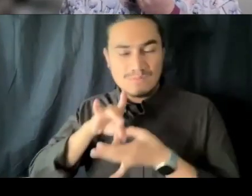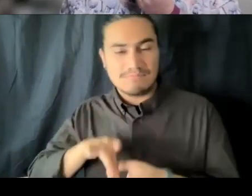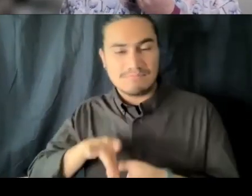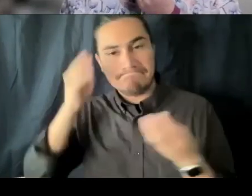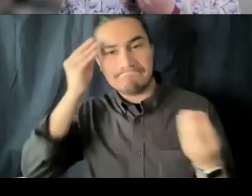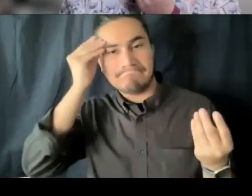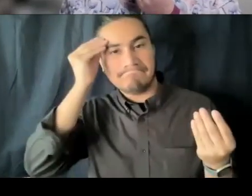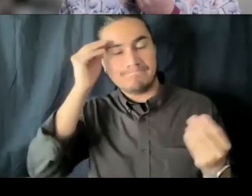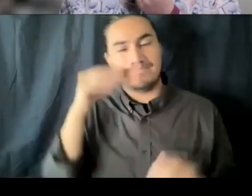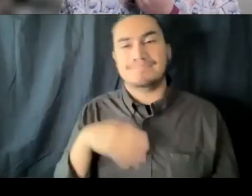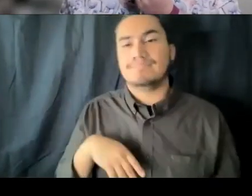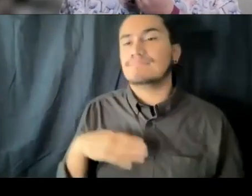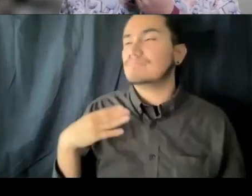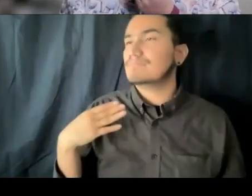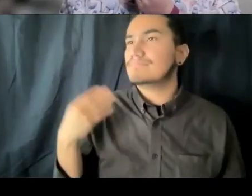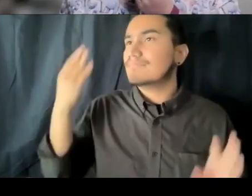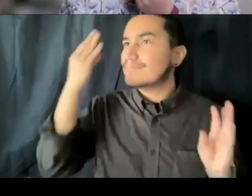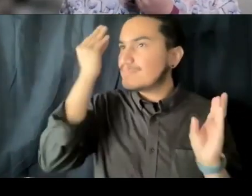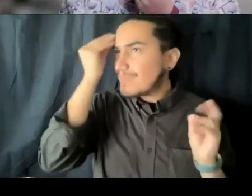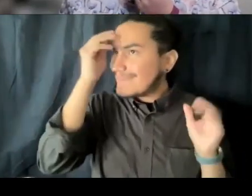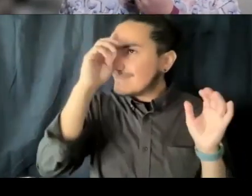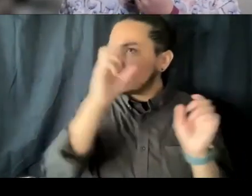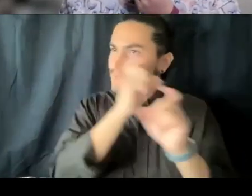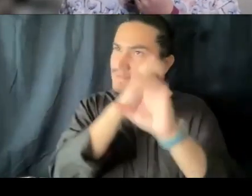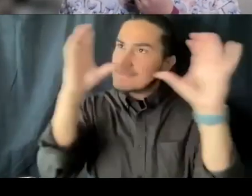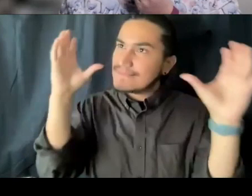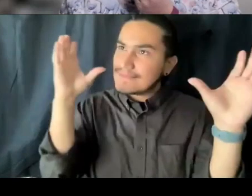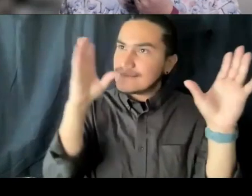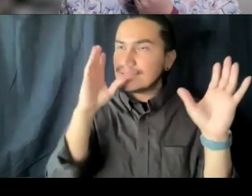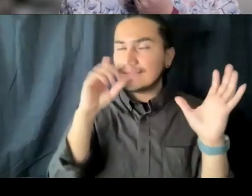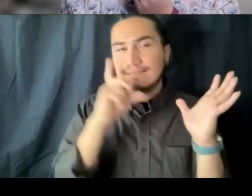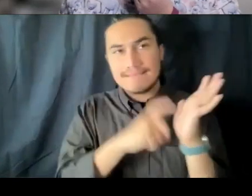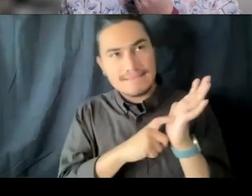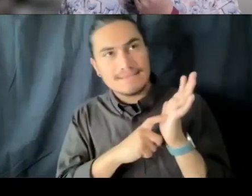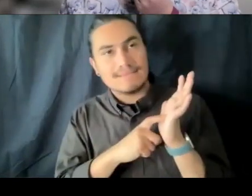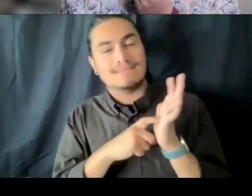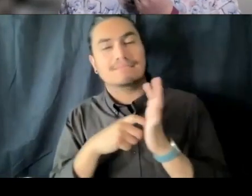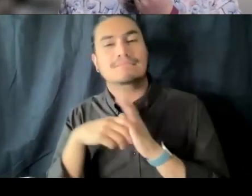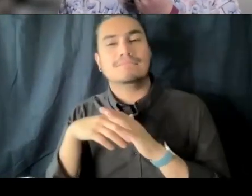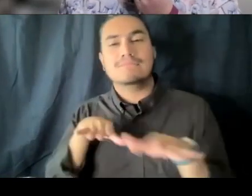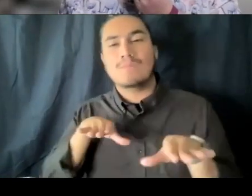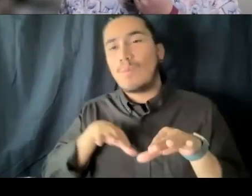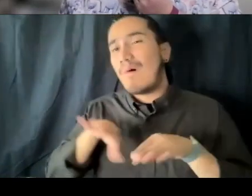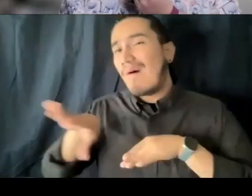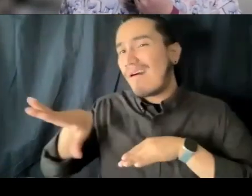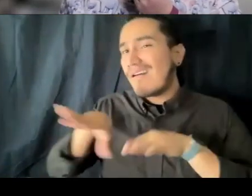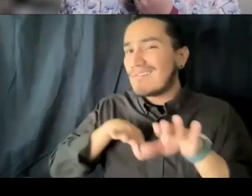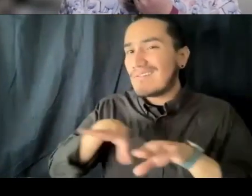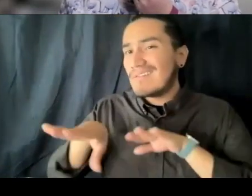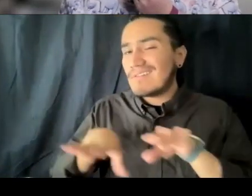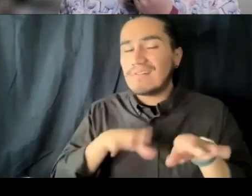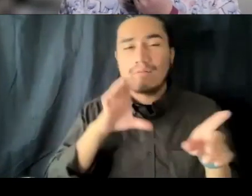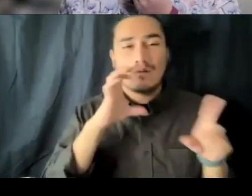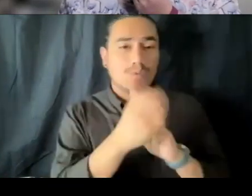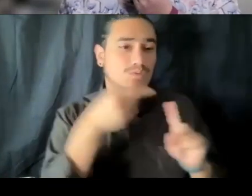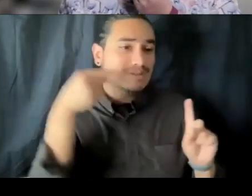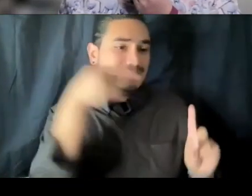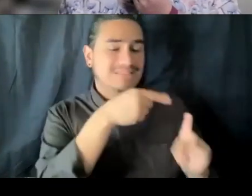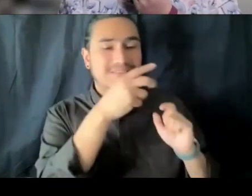slowing down with them, going for a walk and drawing. Great. Culturally specific therapy groups,